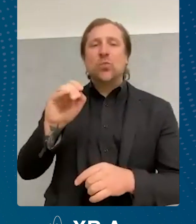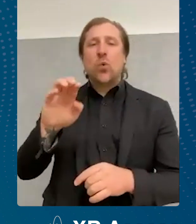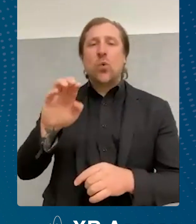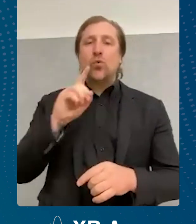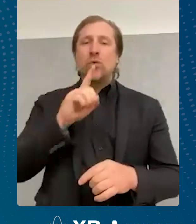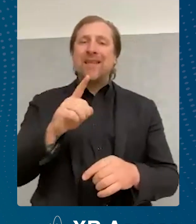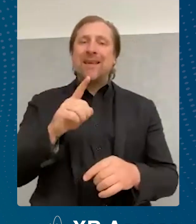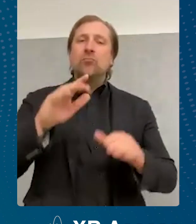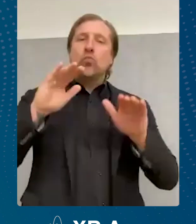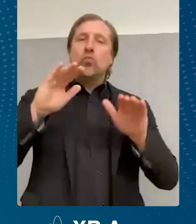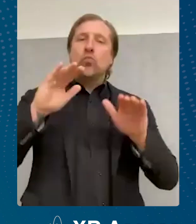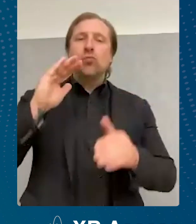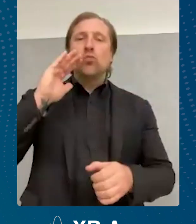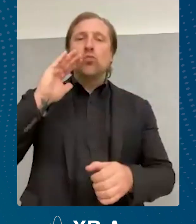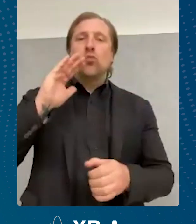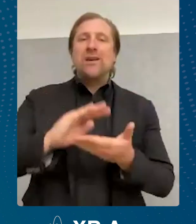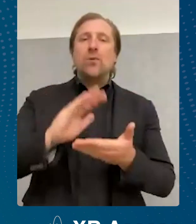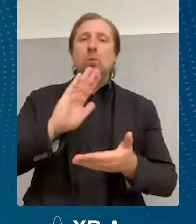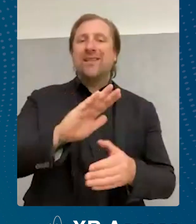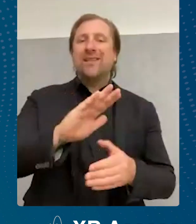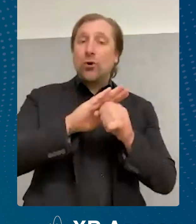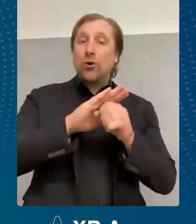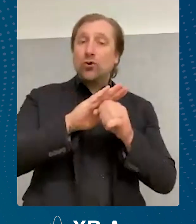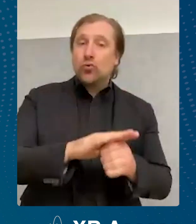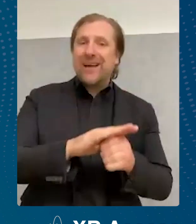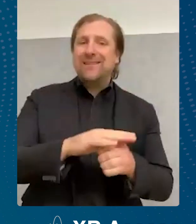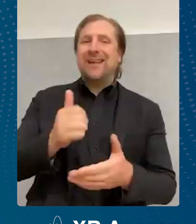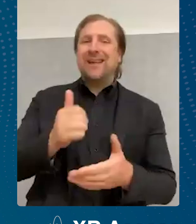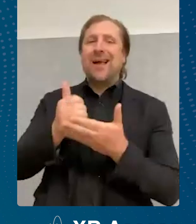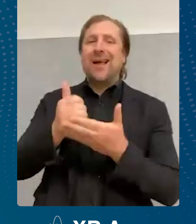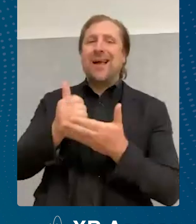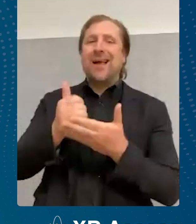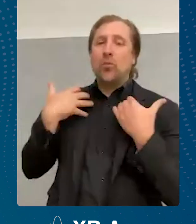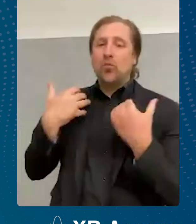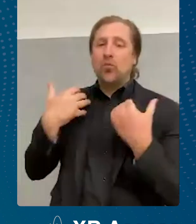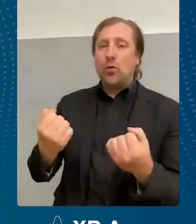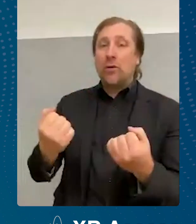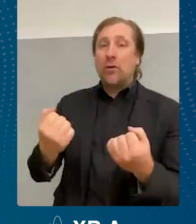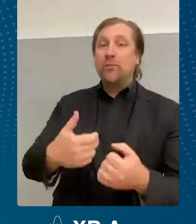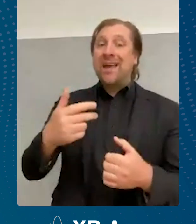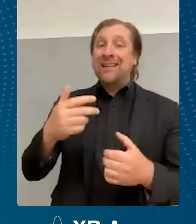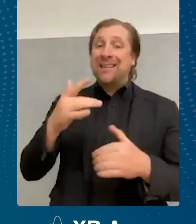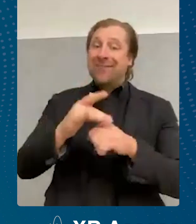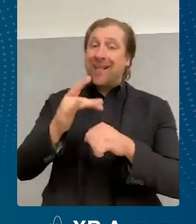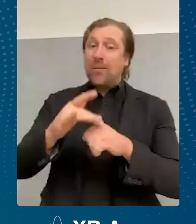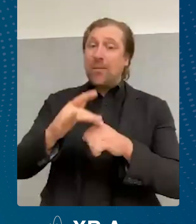So currently, we have three platforms that the build is available on. It is available on FRAME VR, which